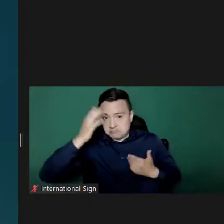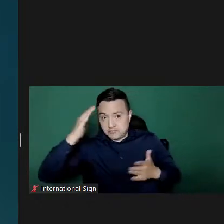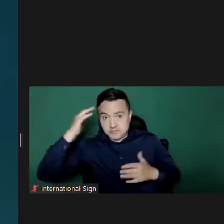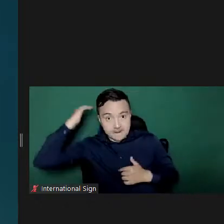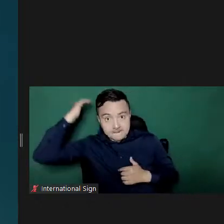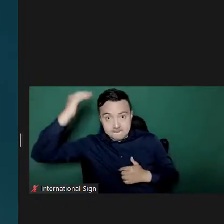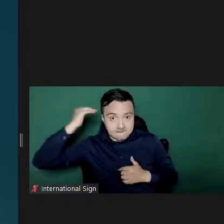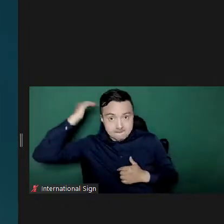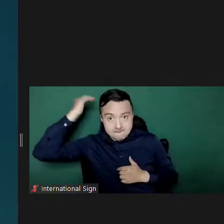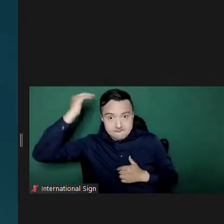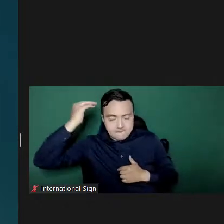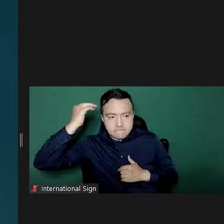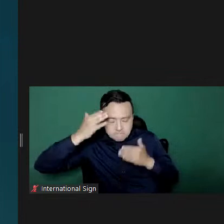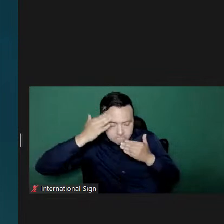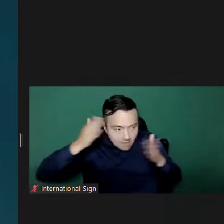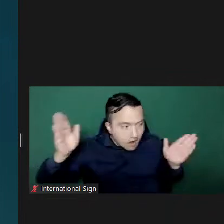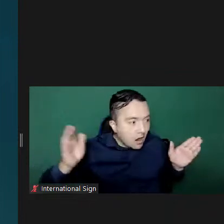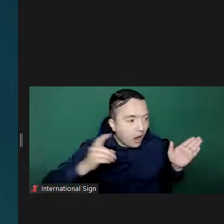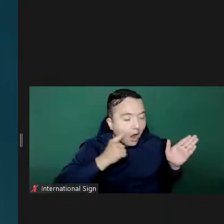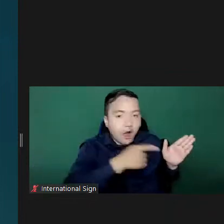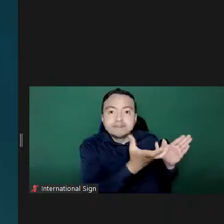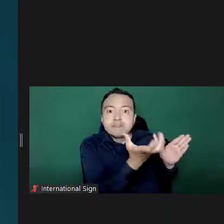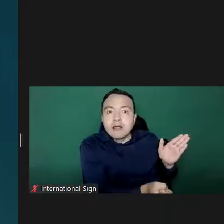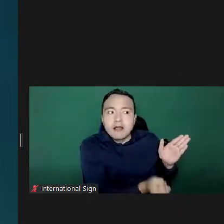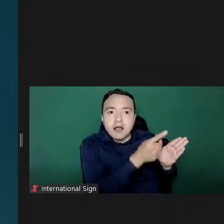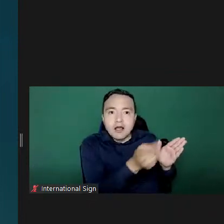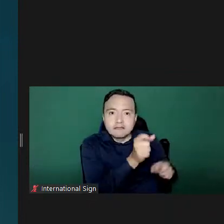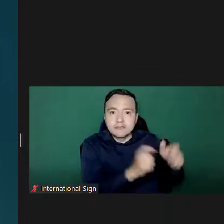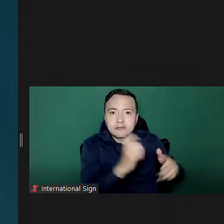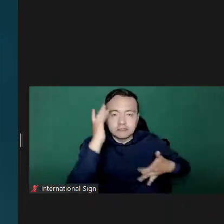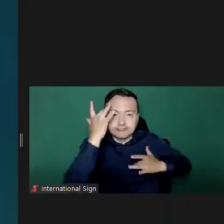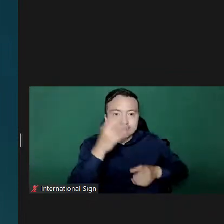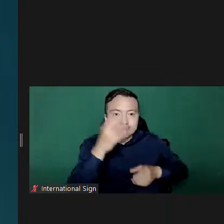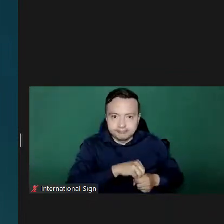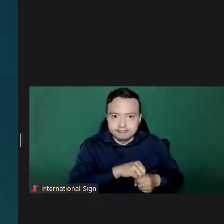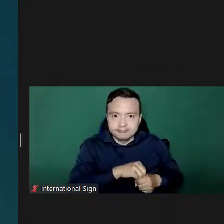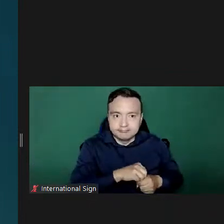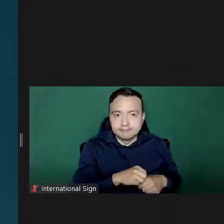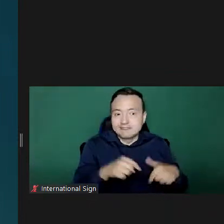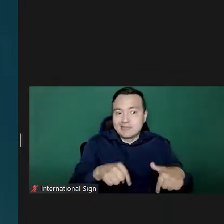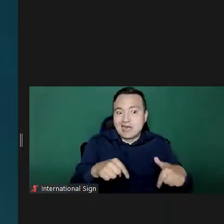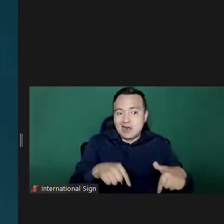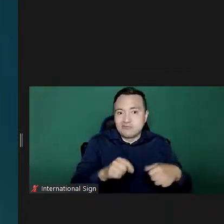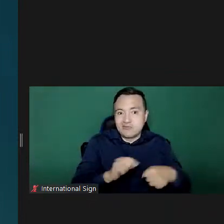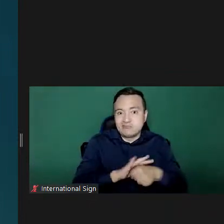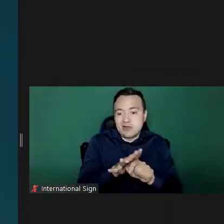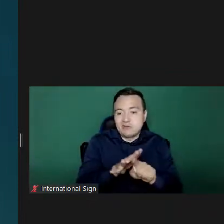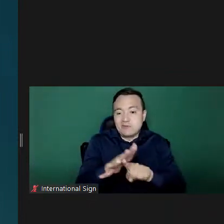Or epidemic that we face. And that's it for me.